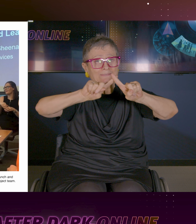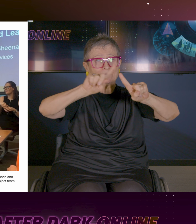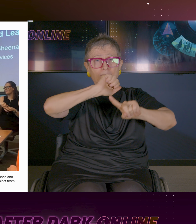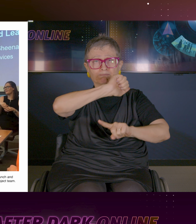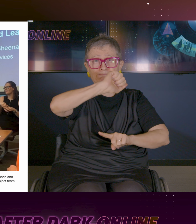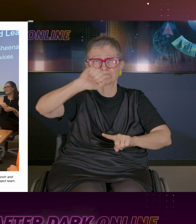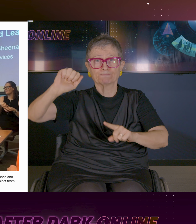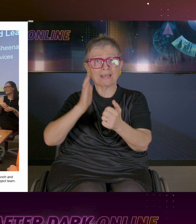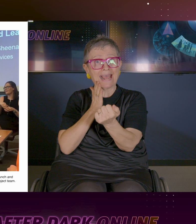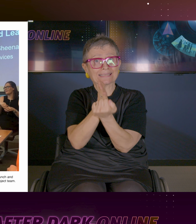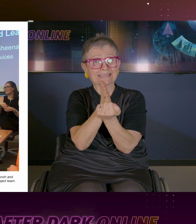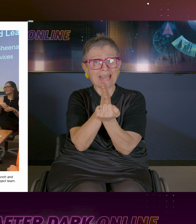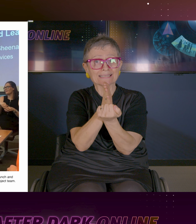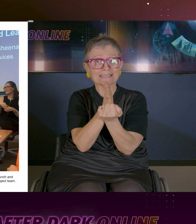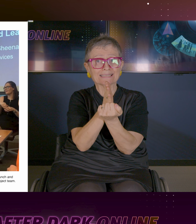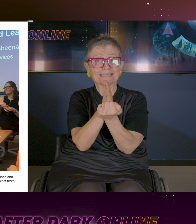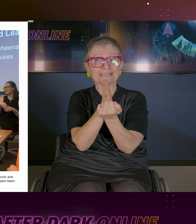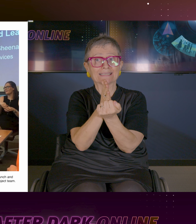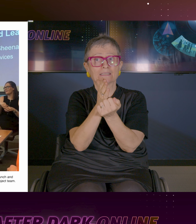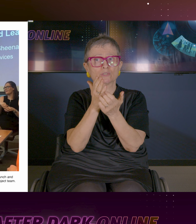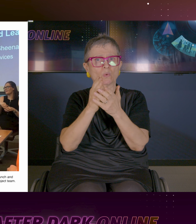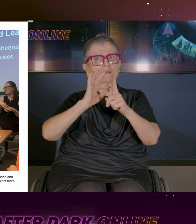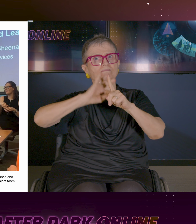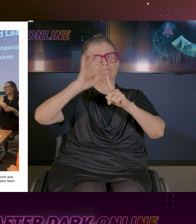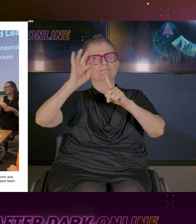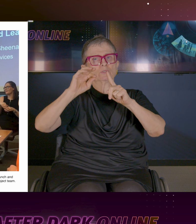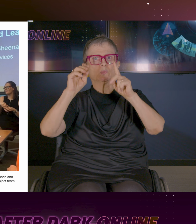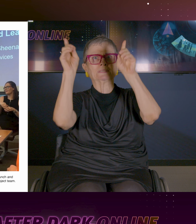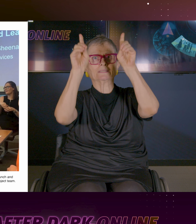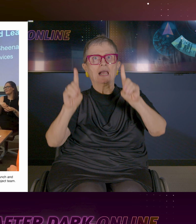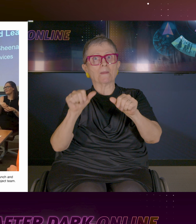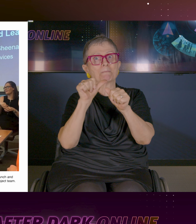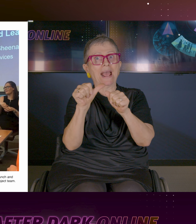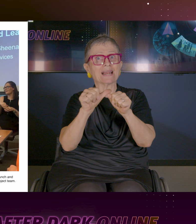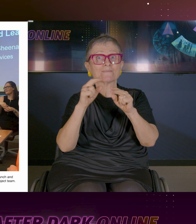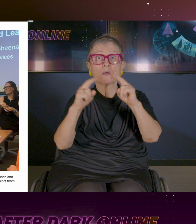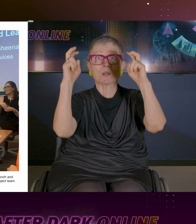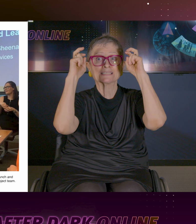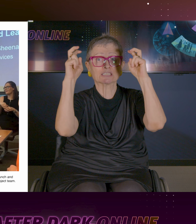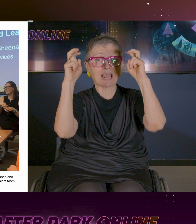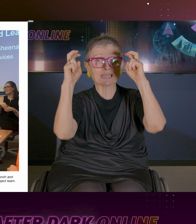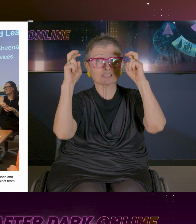become aware of the differing accessibility needs required to make improvements to the